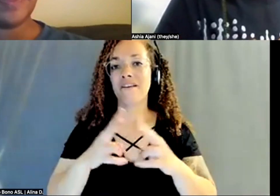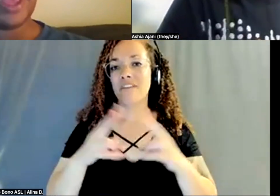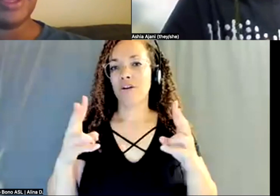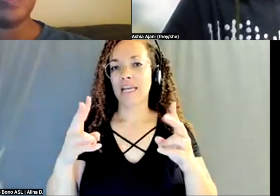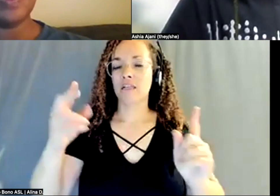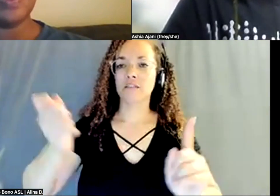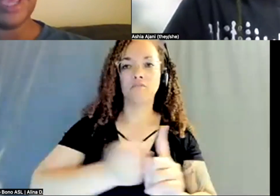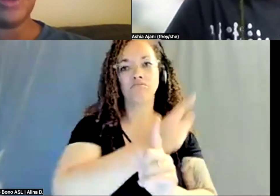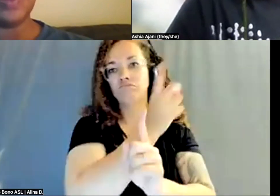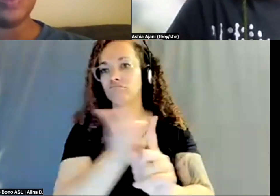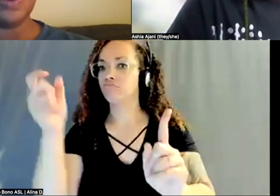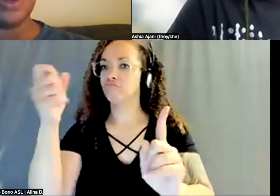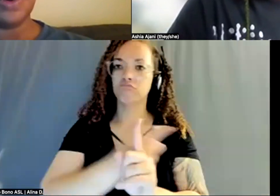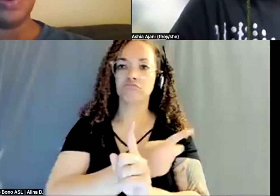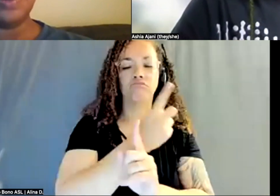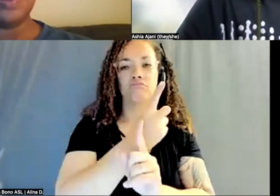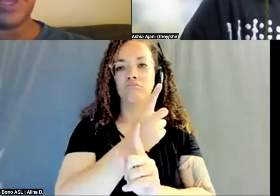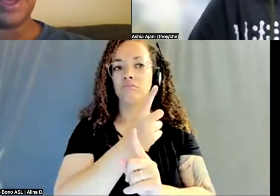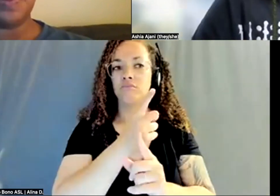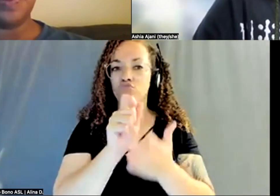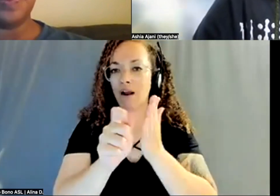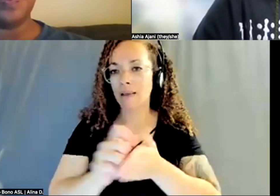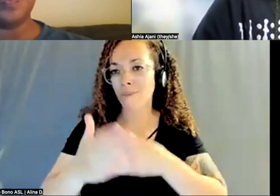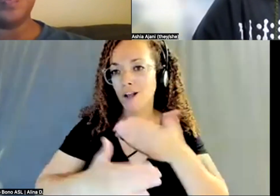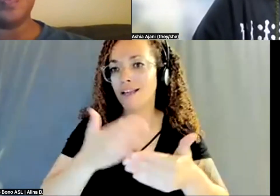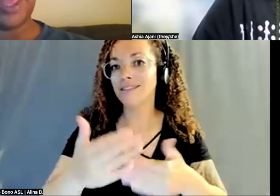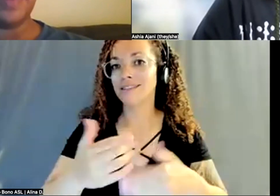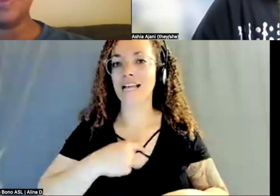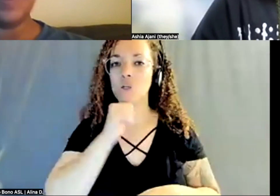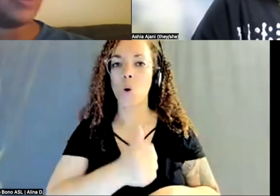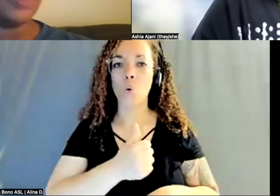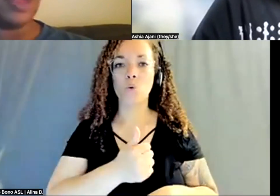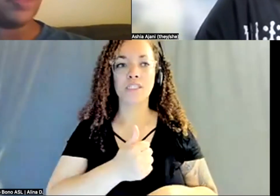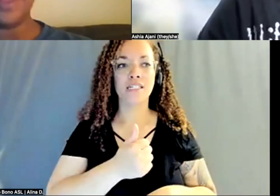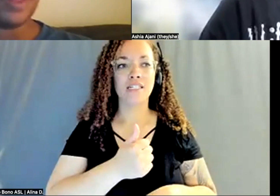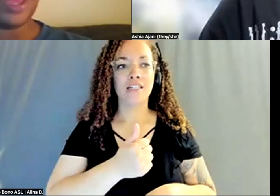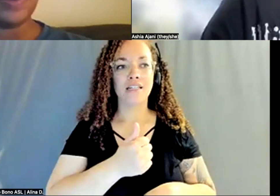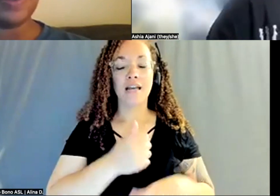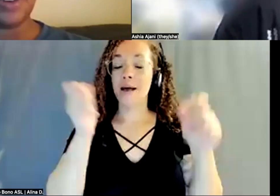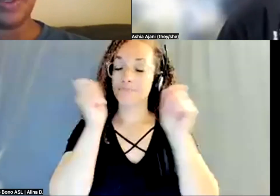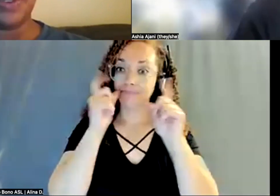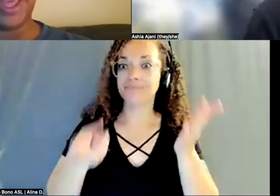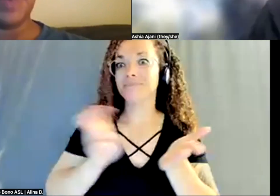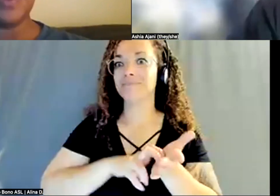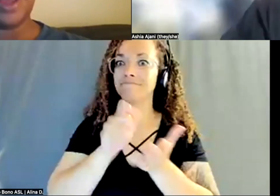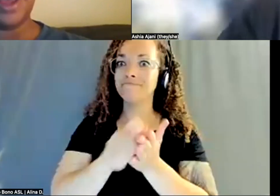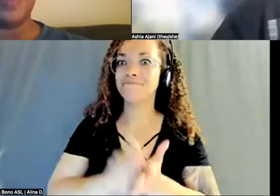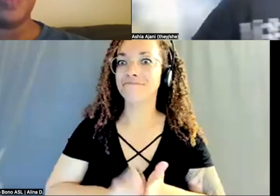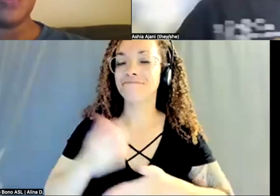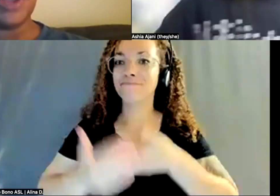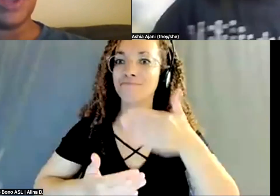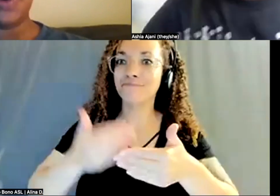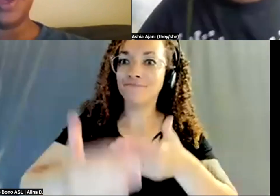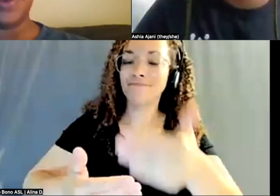I don't do the whole wake up—no, I don't I don't do that. It's very inconsistent.